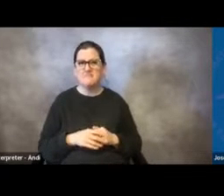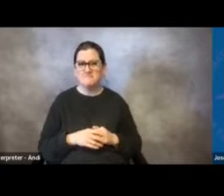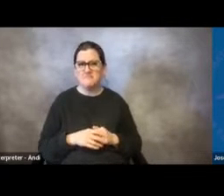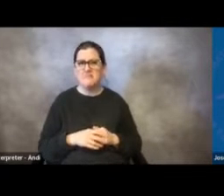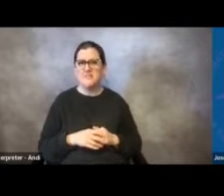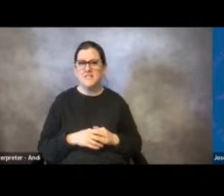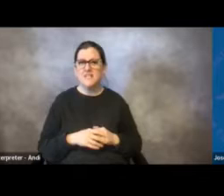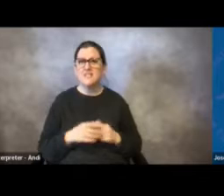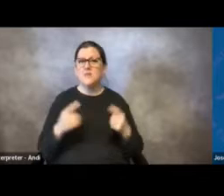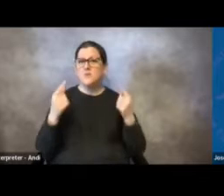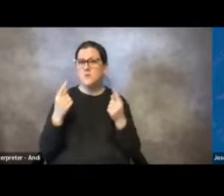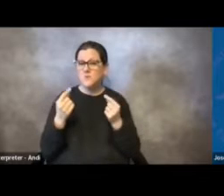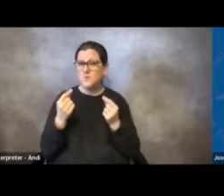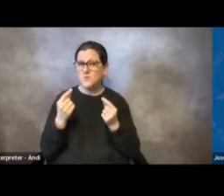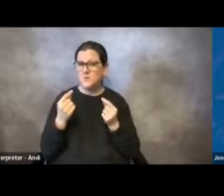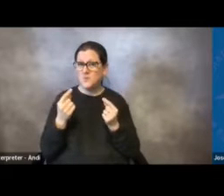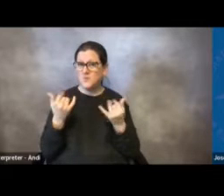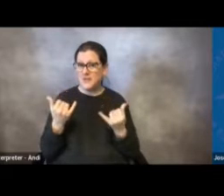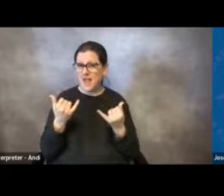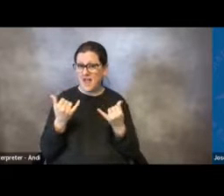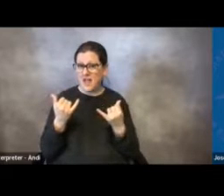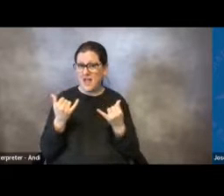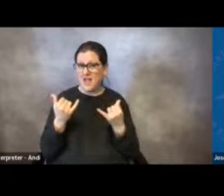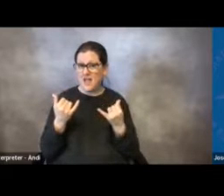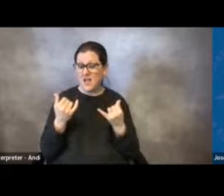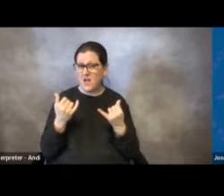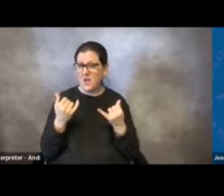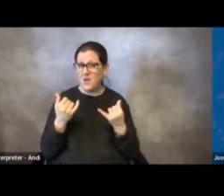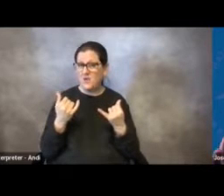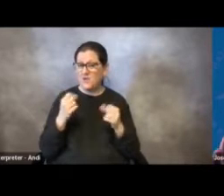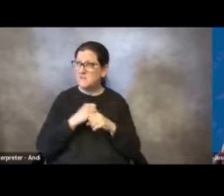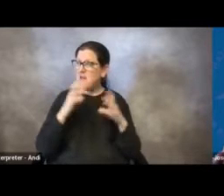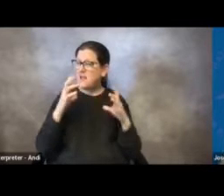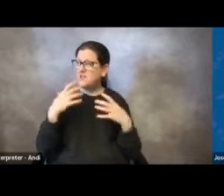for today to do is imagine that Health and Human Services